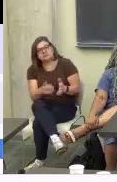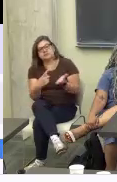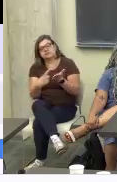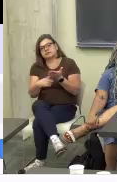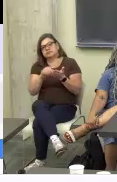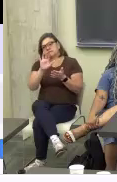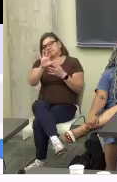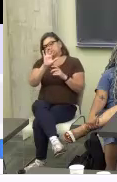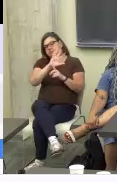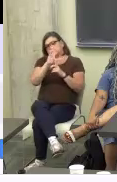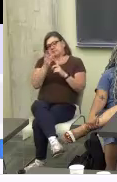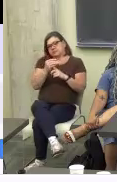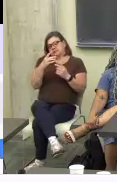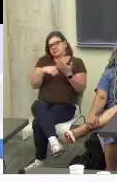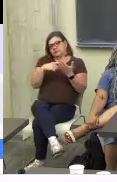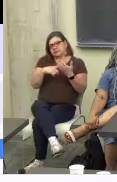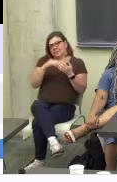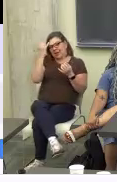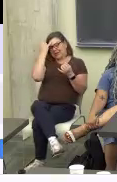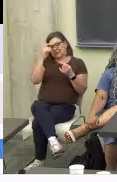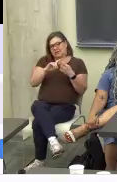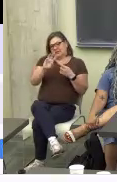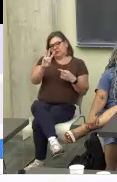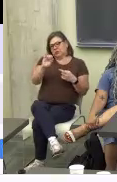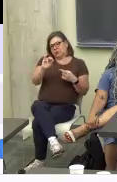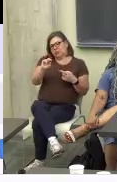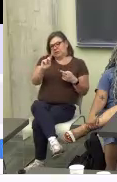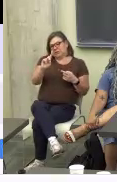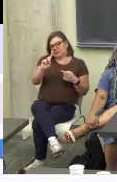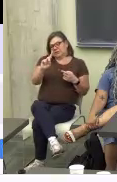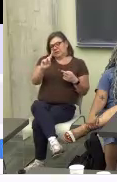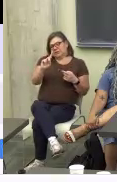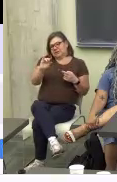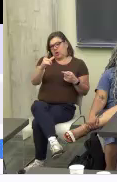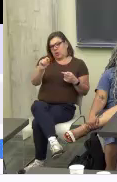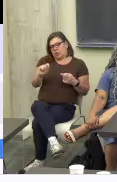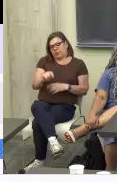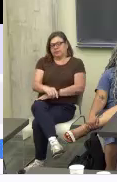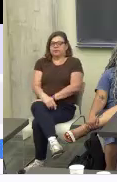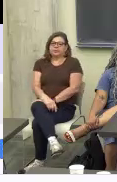they have this idea of a wendigo. And so a wendigo is kind of a person